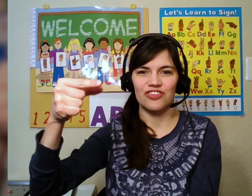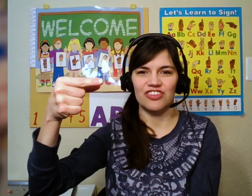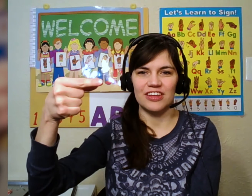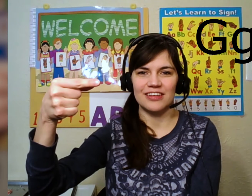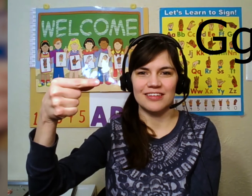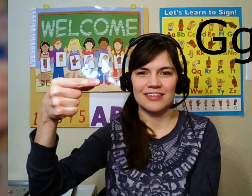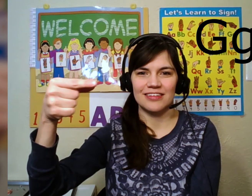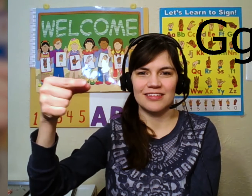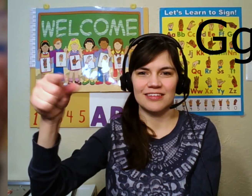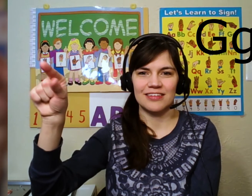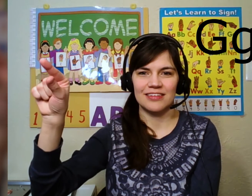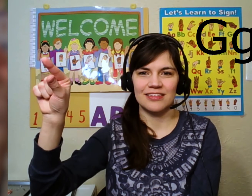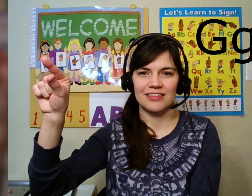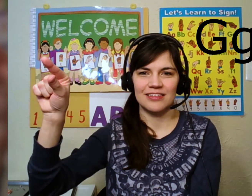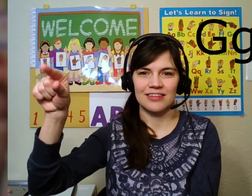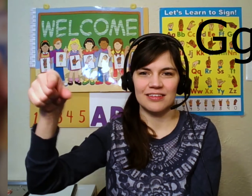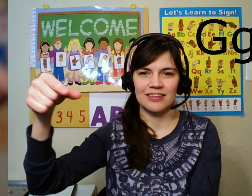G